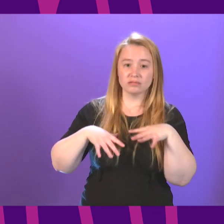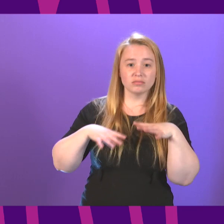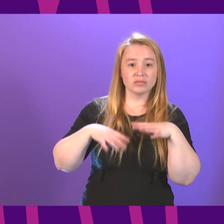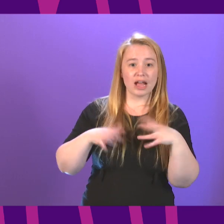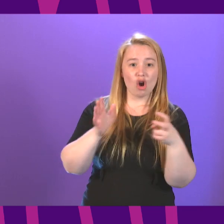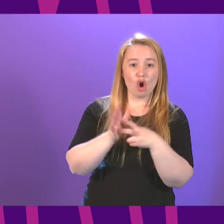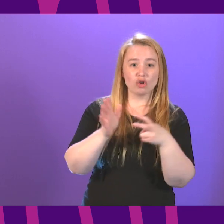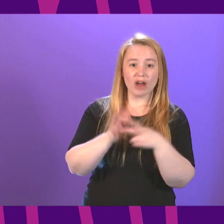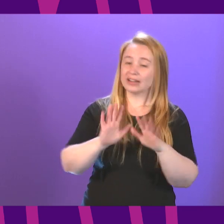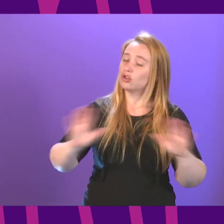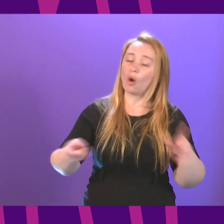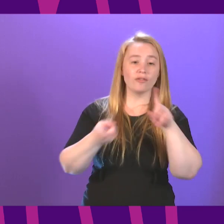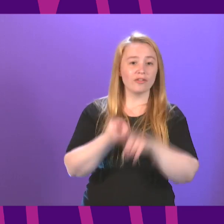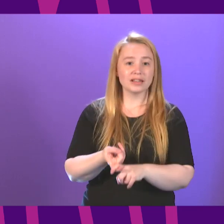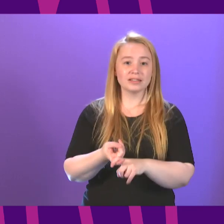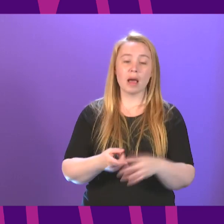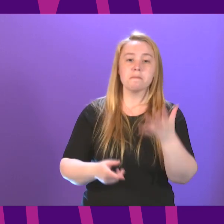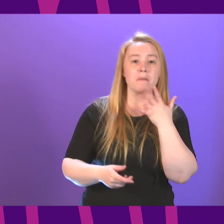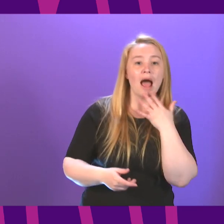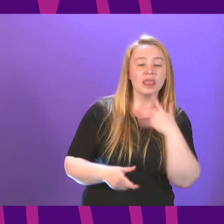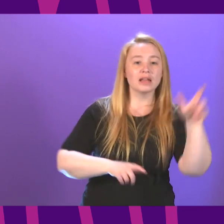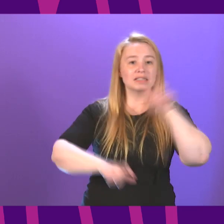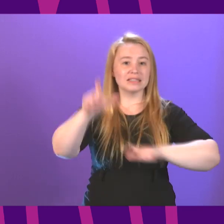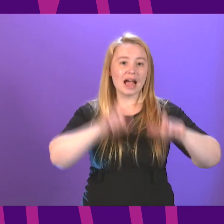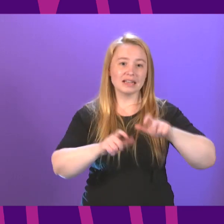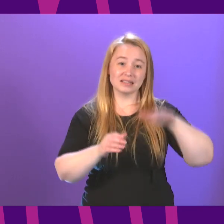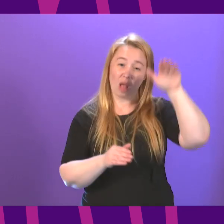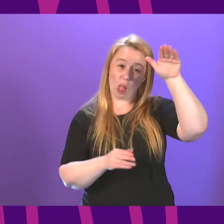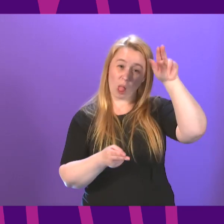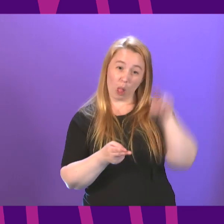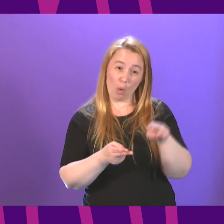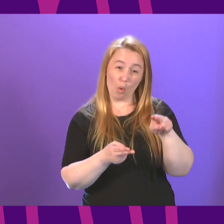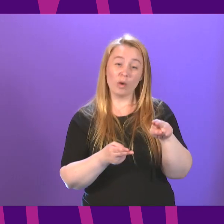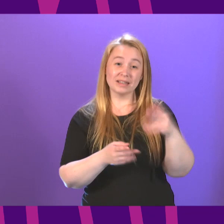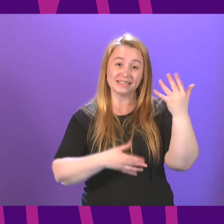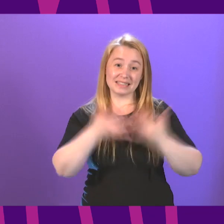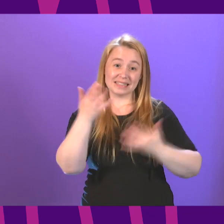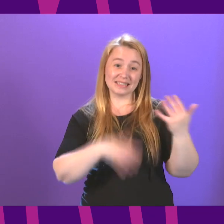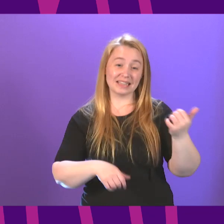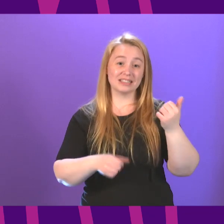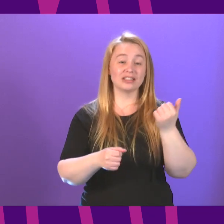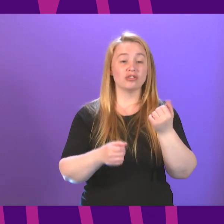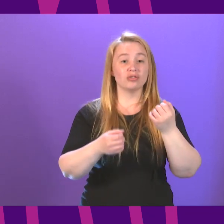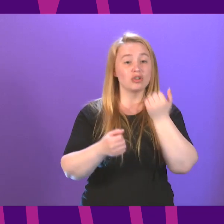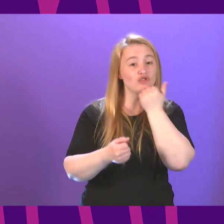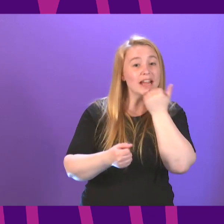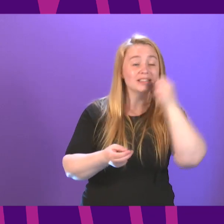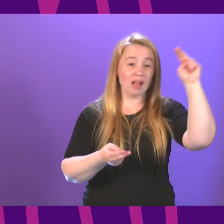maths and science results are at a record low in international league tables; an Organisation for Economic Co-operation and Development report is hidden from the